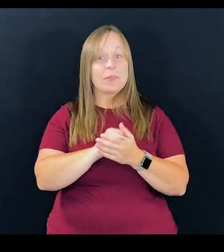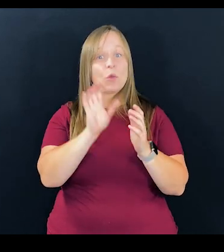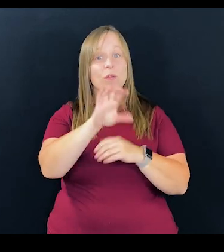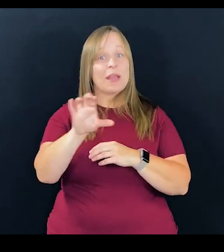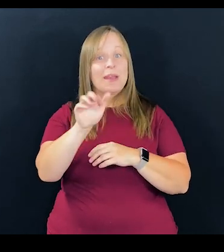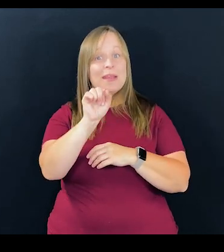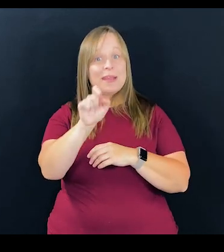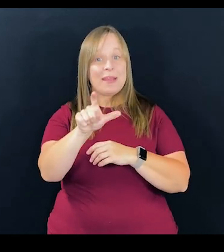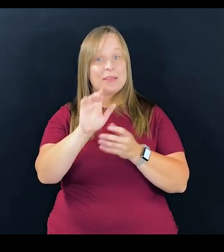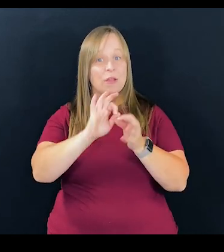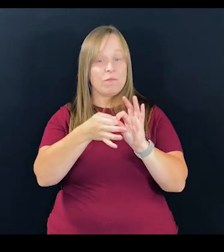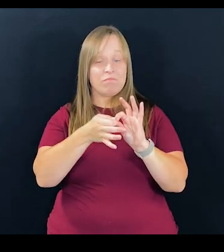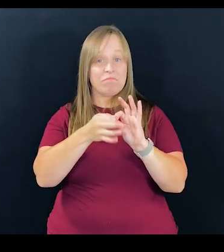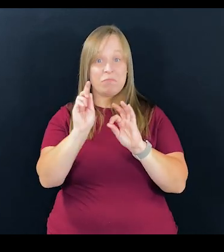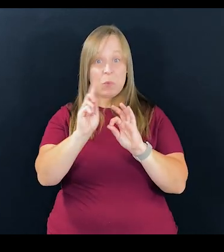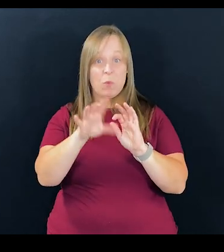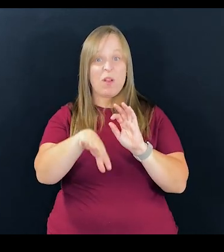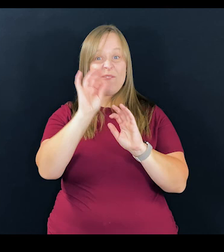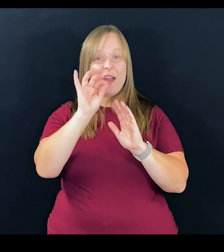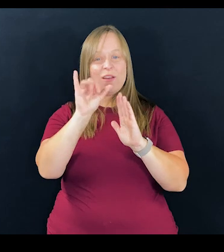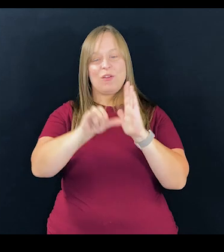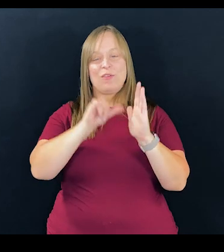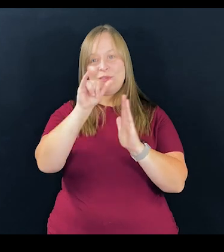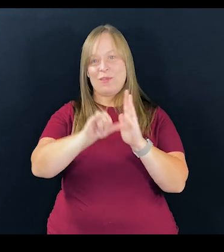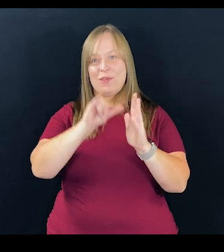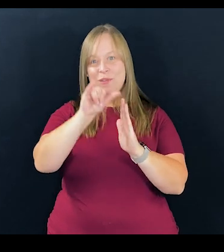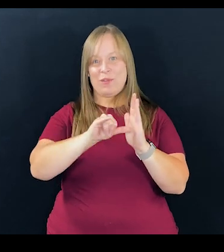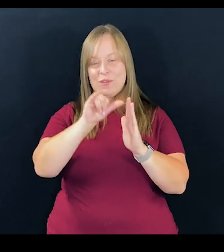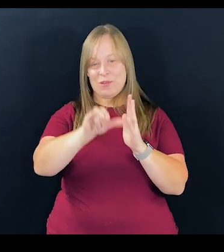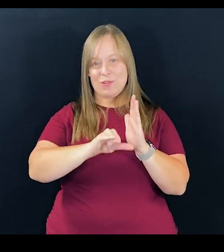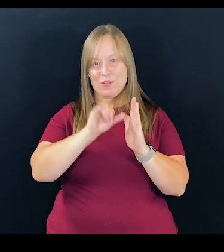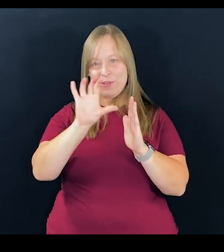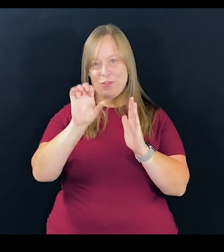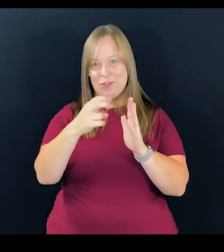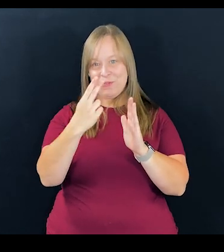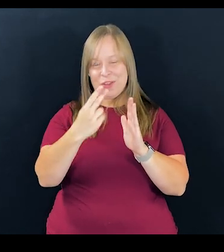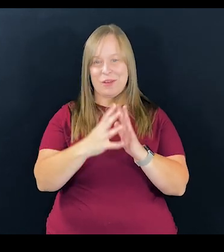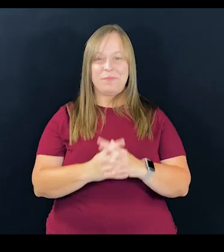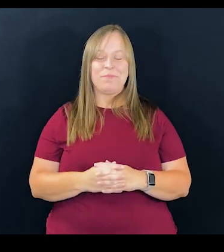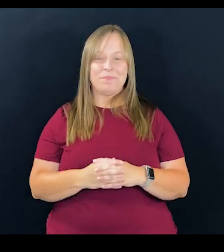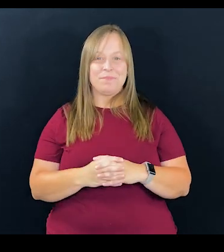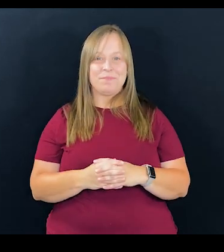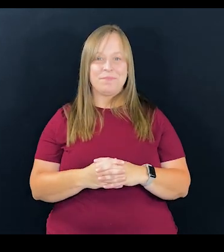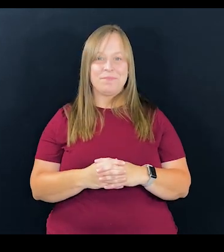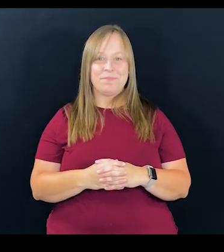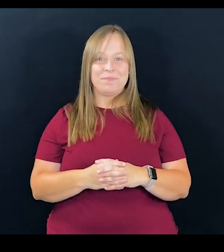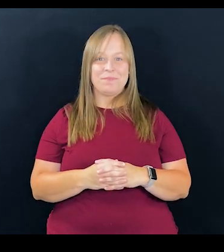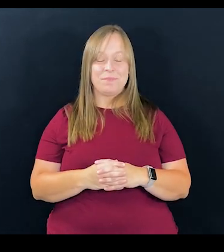The closed captioned and ASL version of this podcast is available on our YouTube channel.